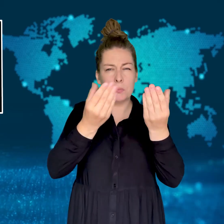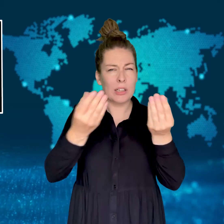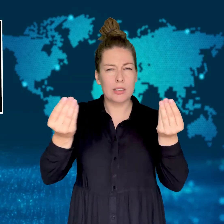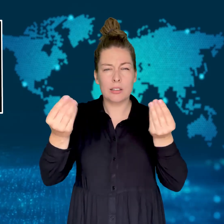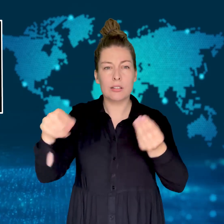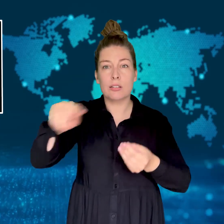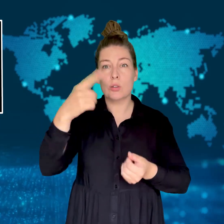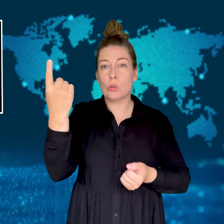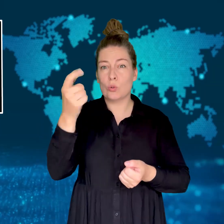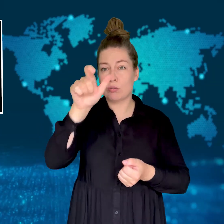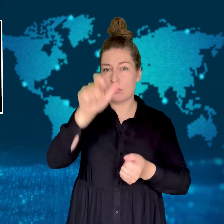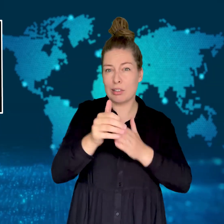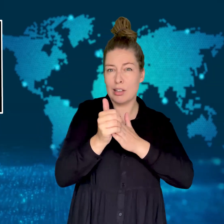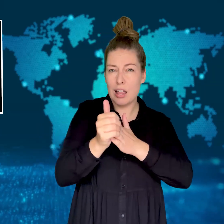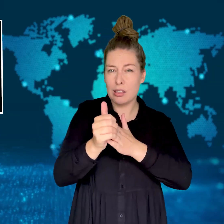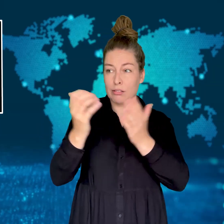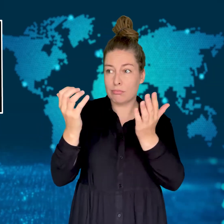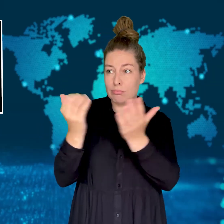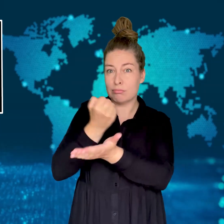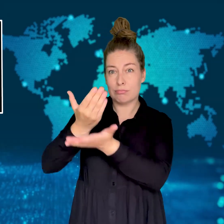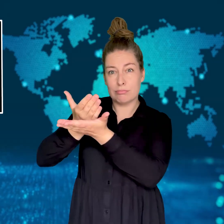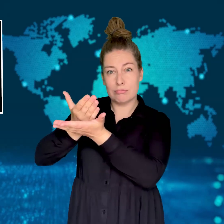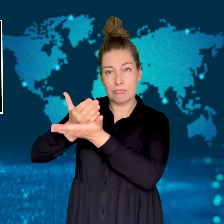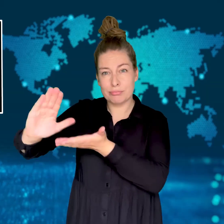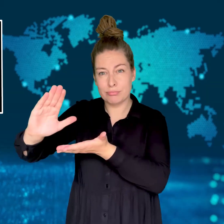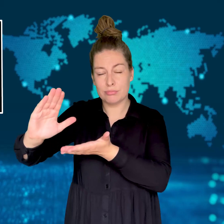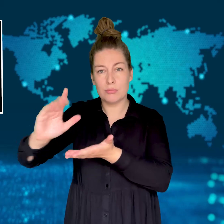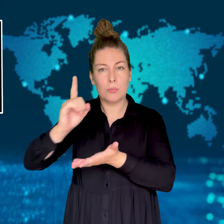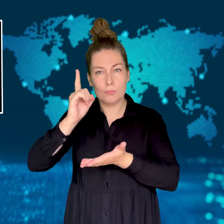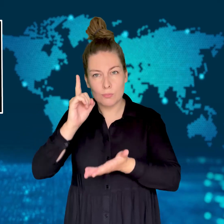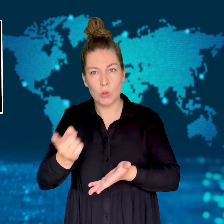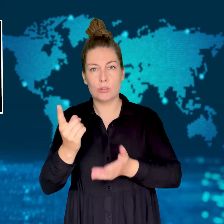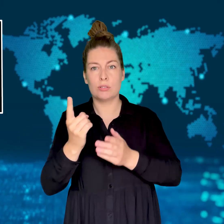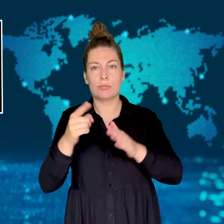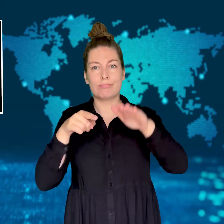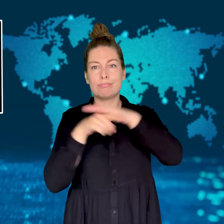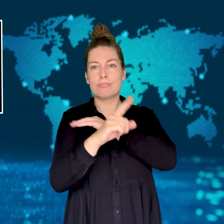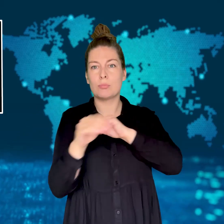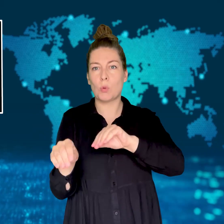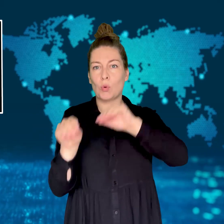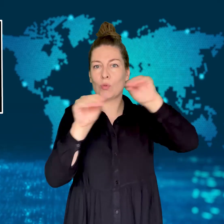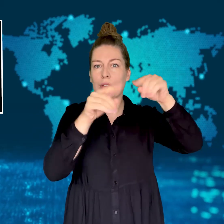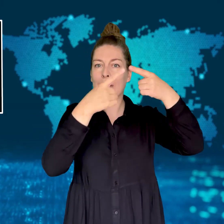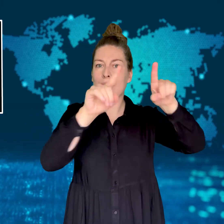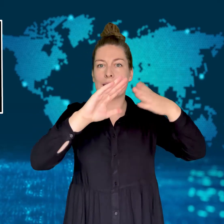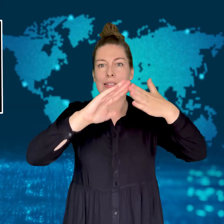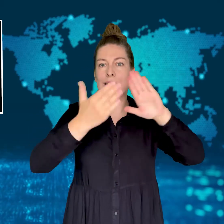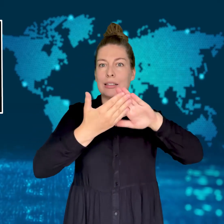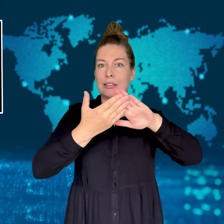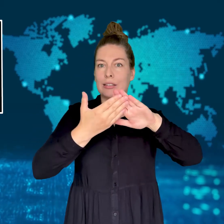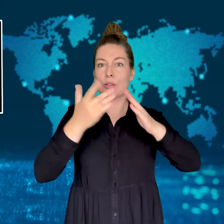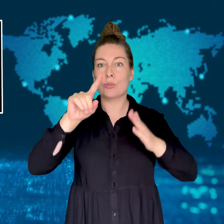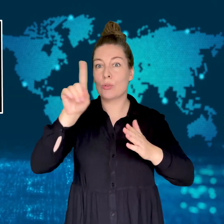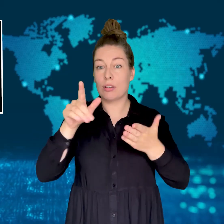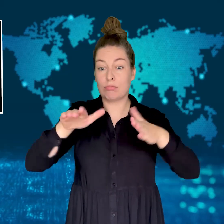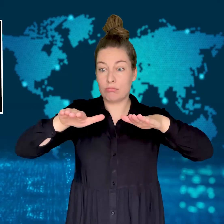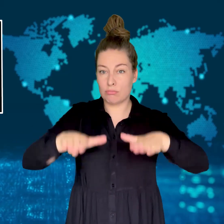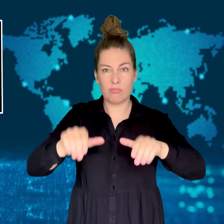He and the other movement leaders were in constant danger, and he traveled